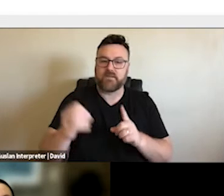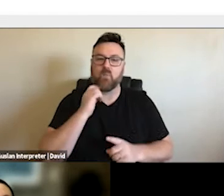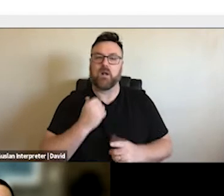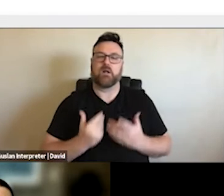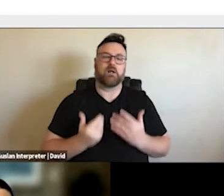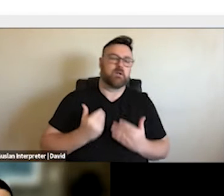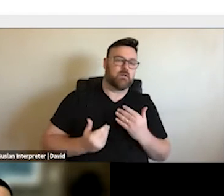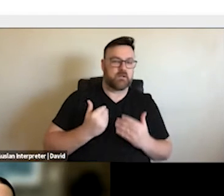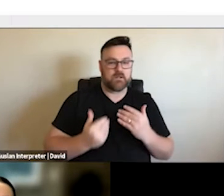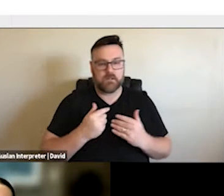mindset.